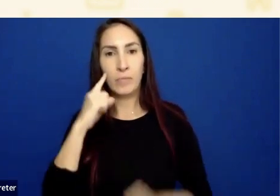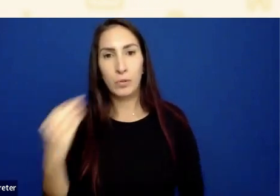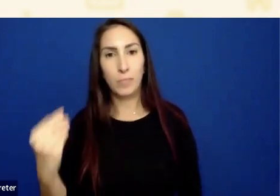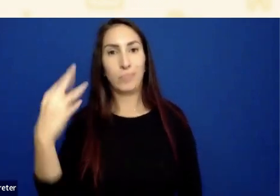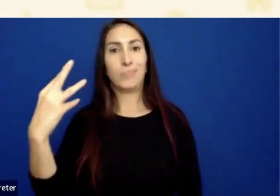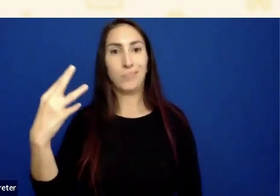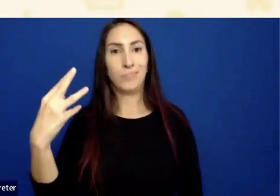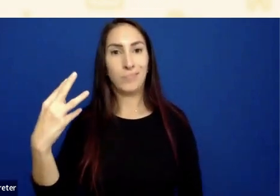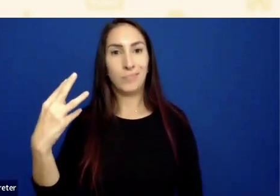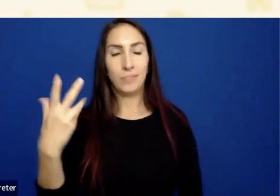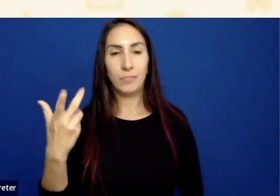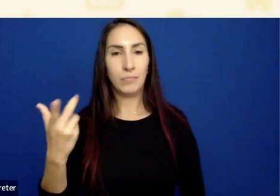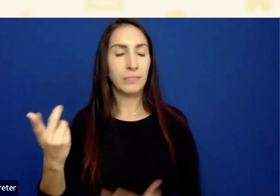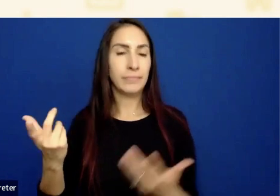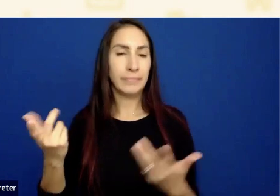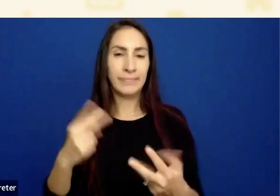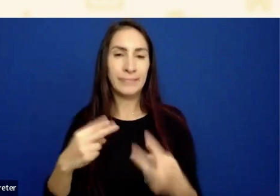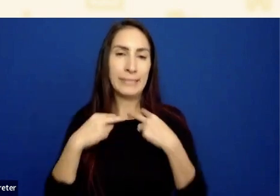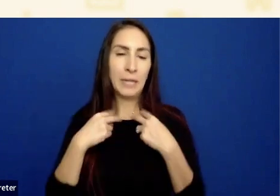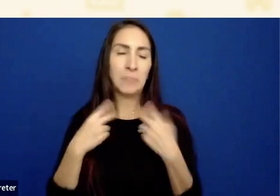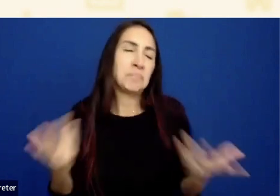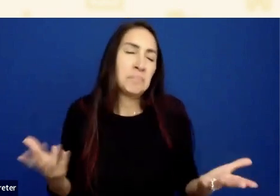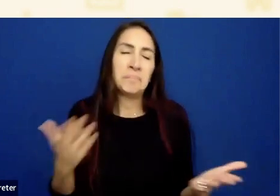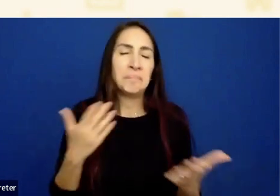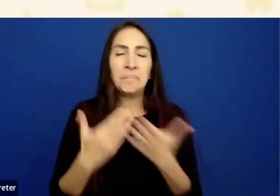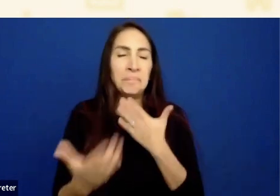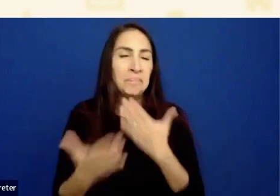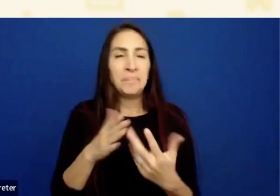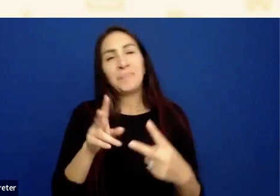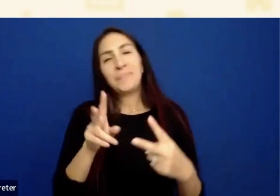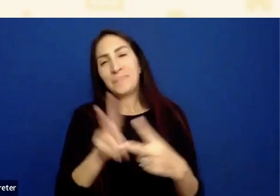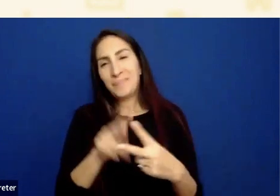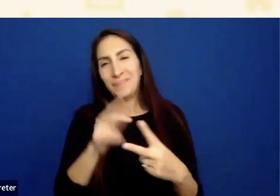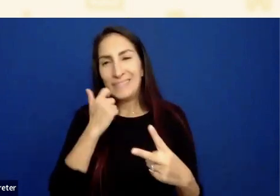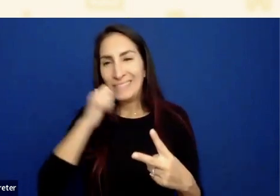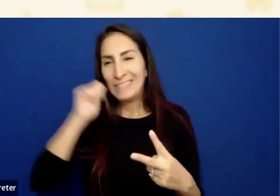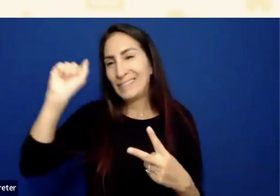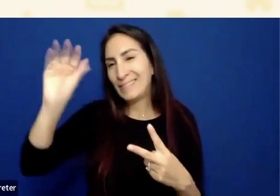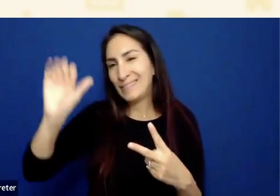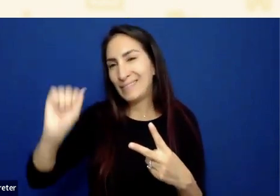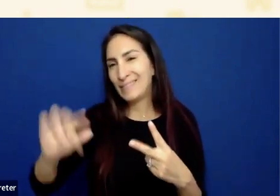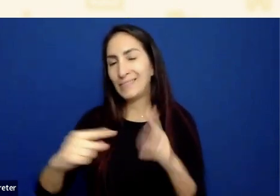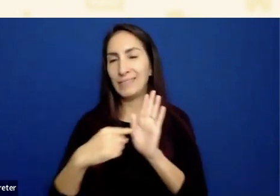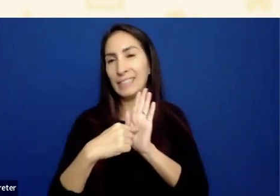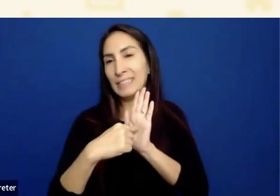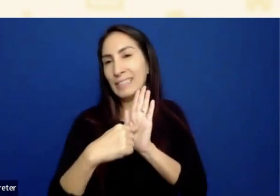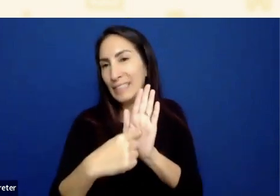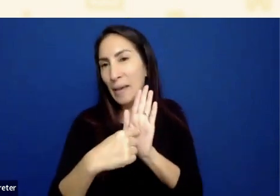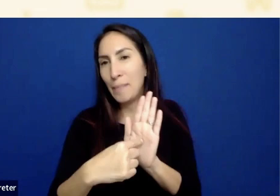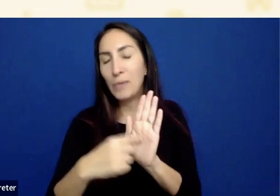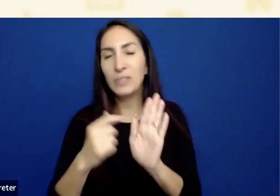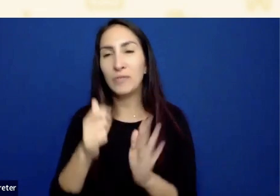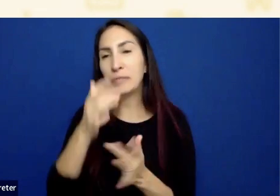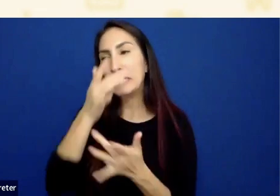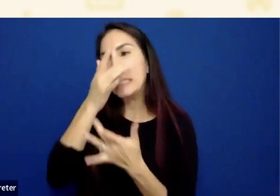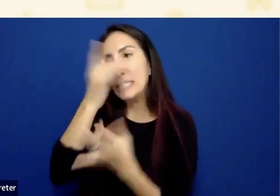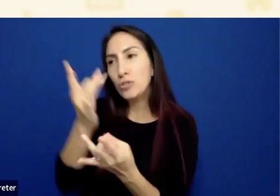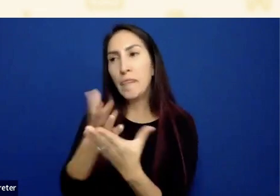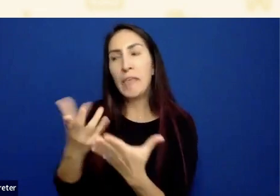So anyway, those are just two examples of just interesting things that I experienced